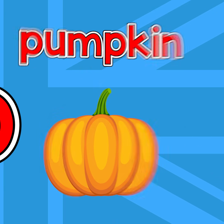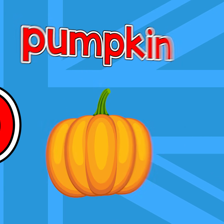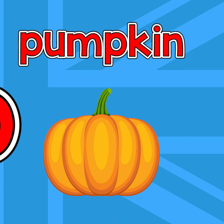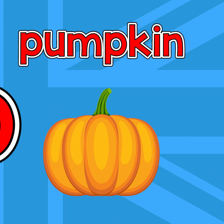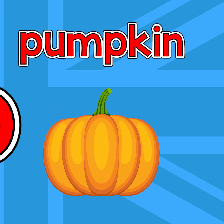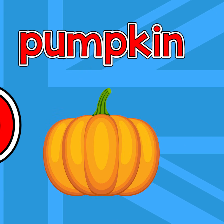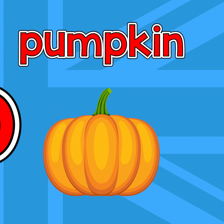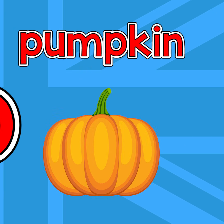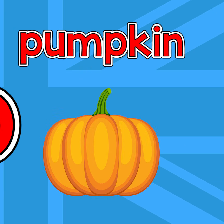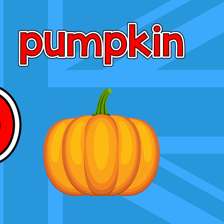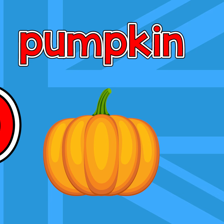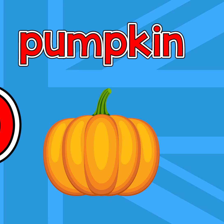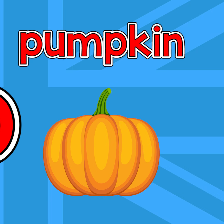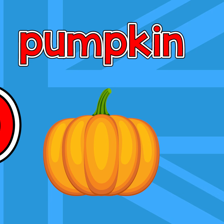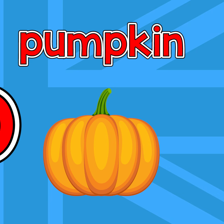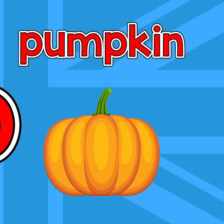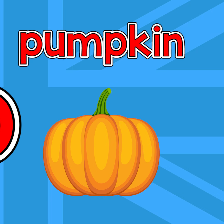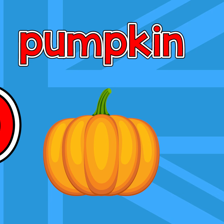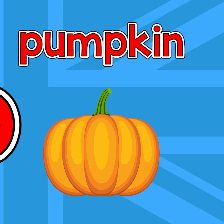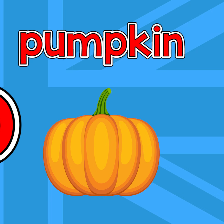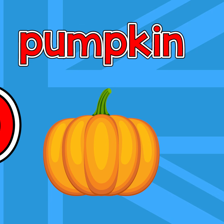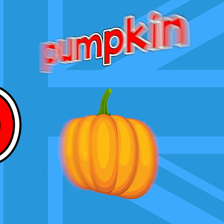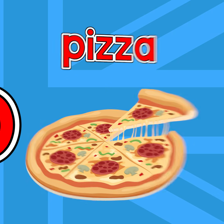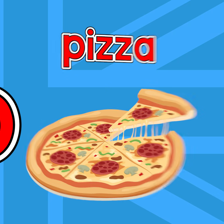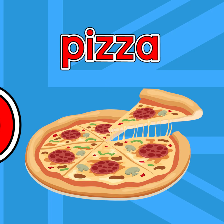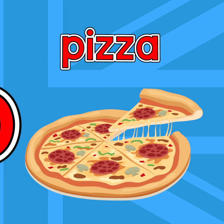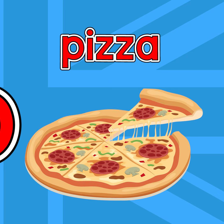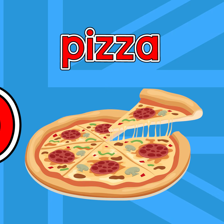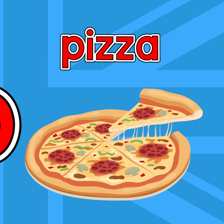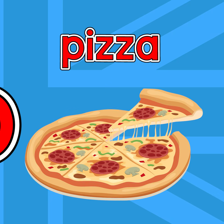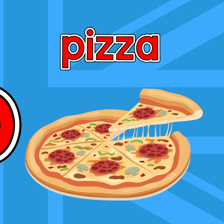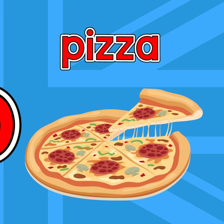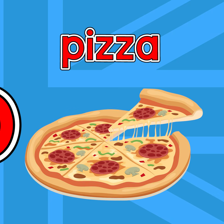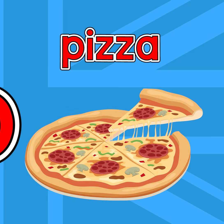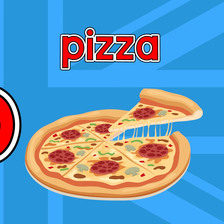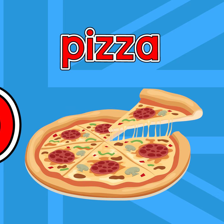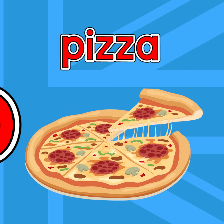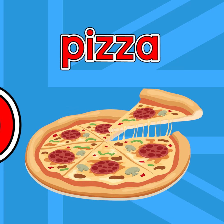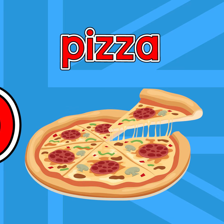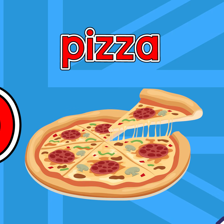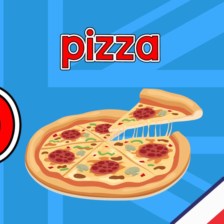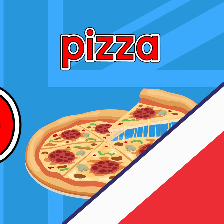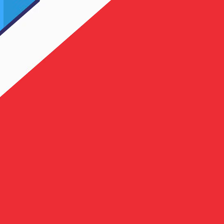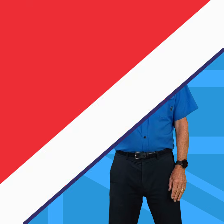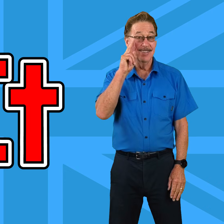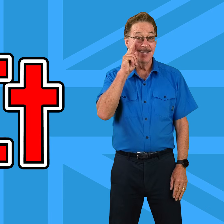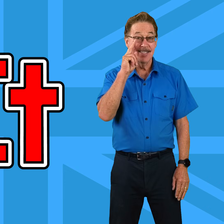/P/ /p/ pumpkin /P/ /p/ pizza